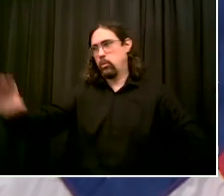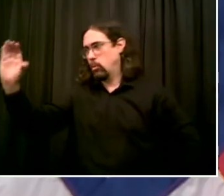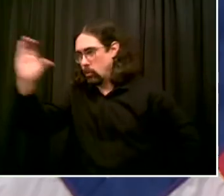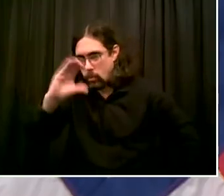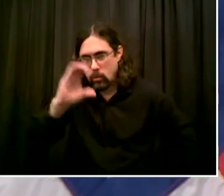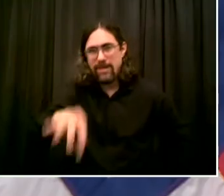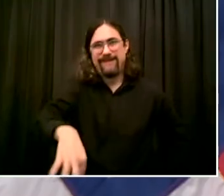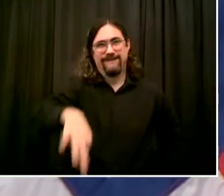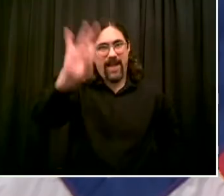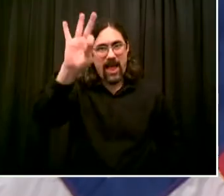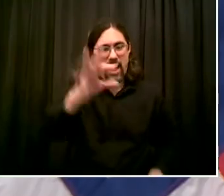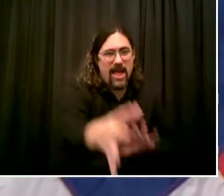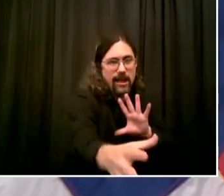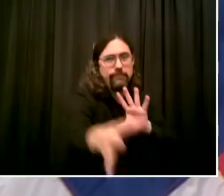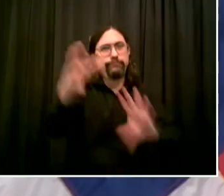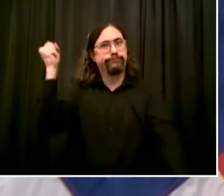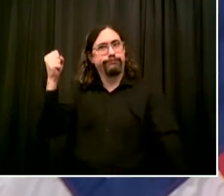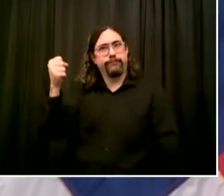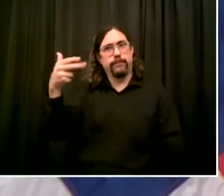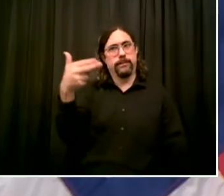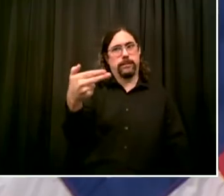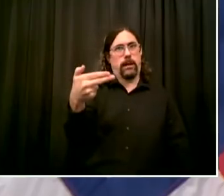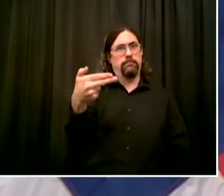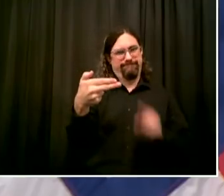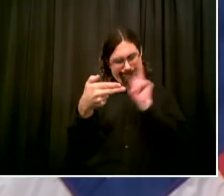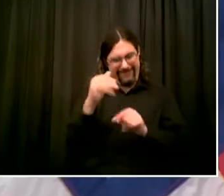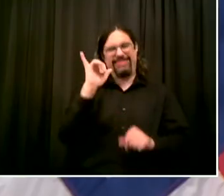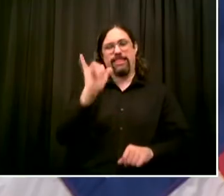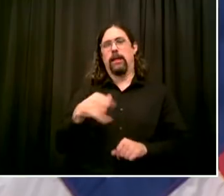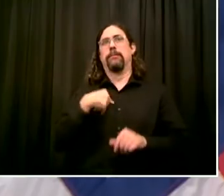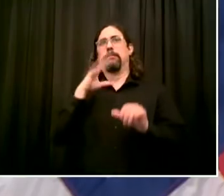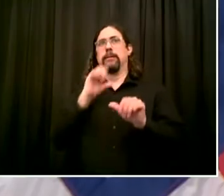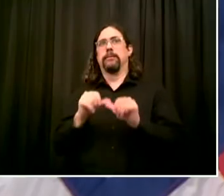PROSECUTED . THIS IS THE BIG PICTURE, WHEN